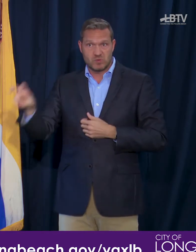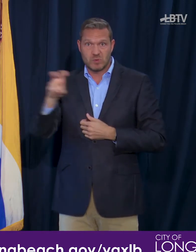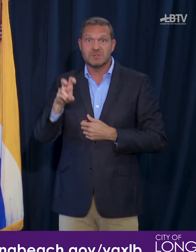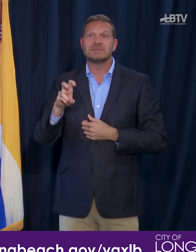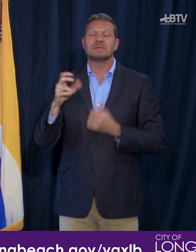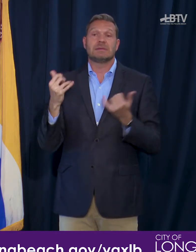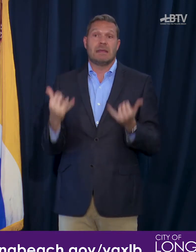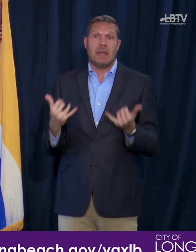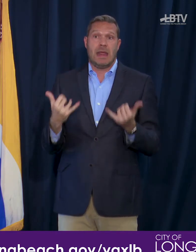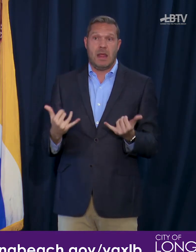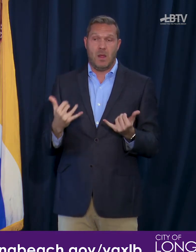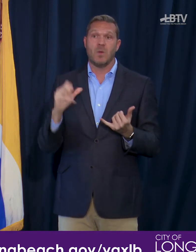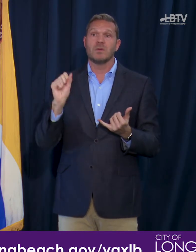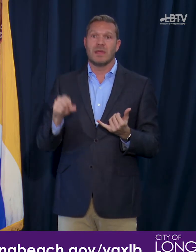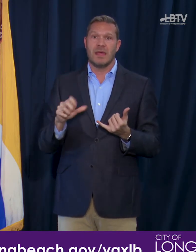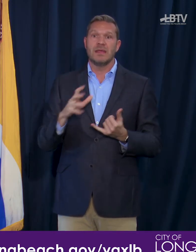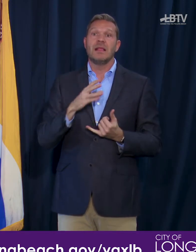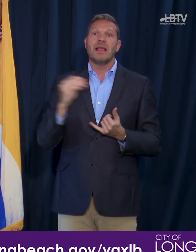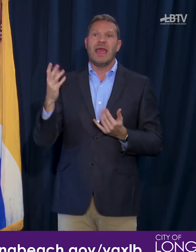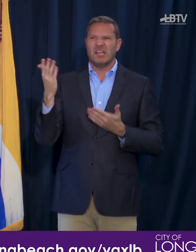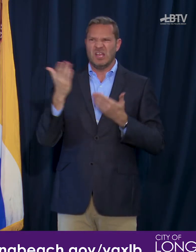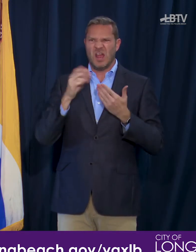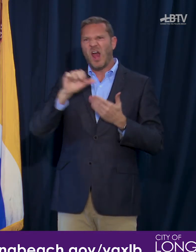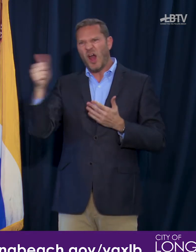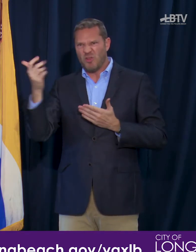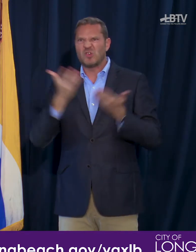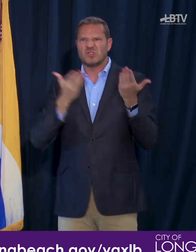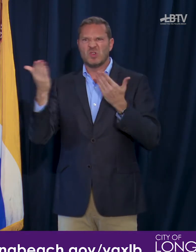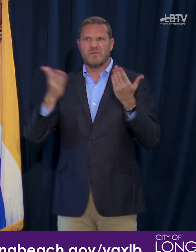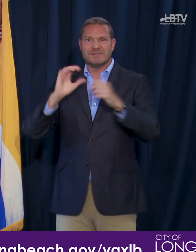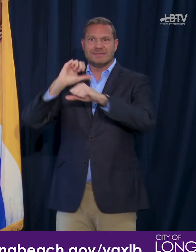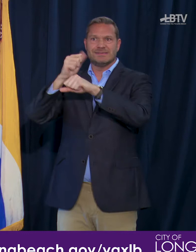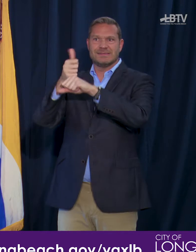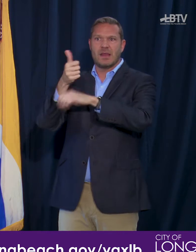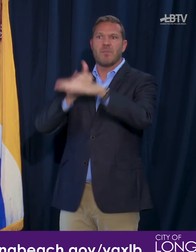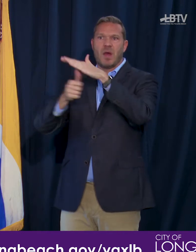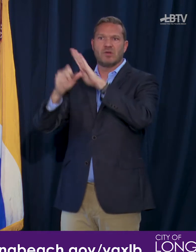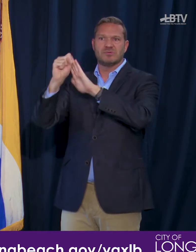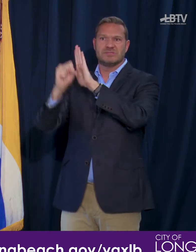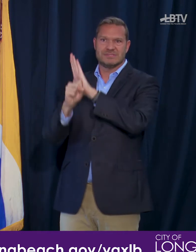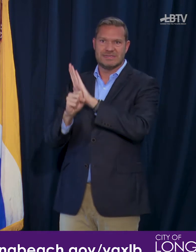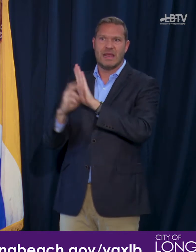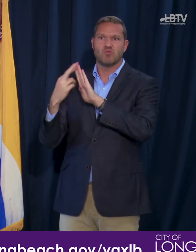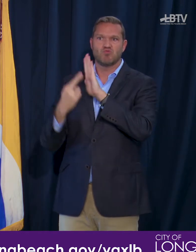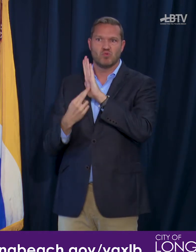The limited services as designed by the state are now back on and also outdoor operations